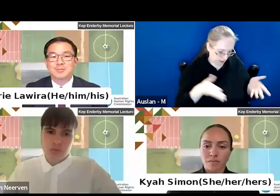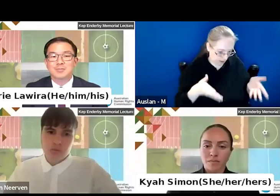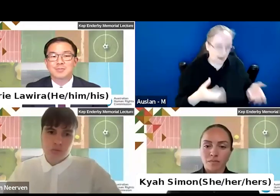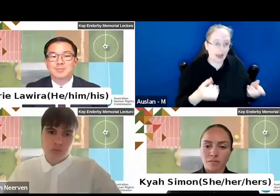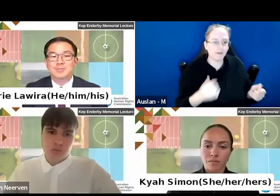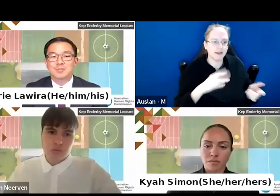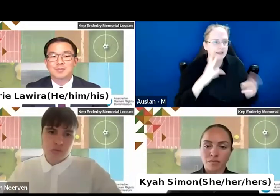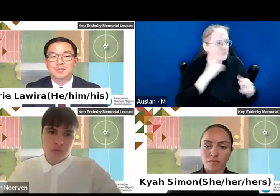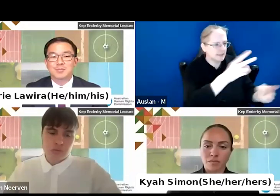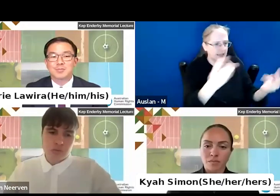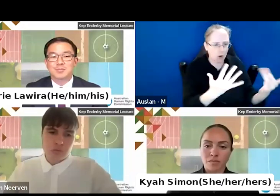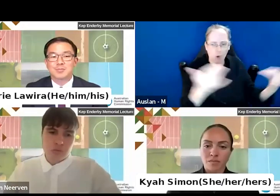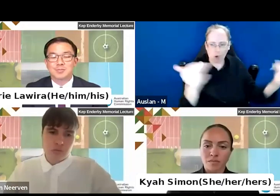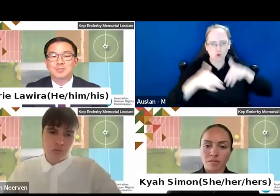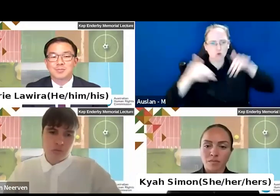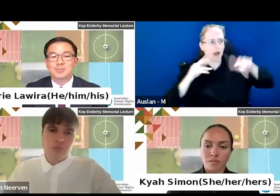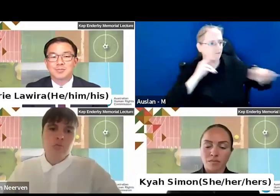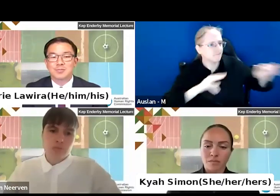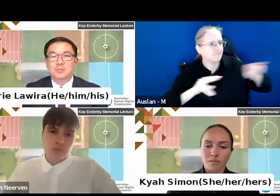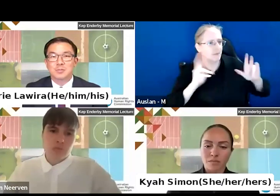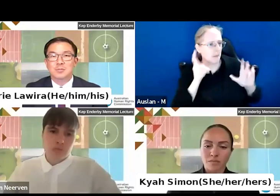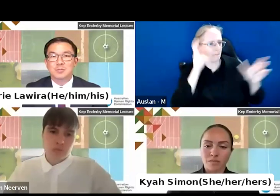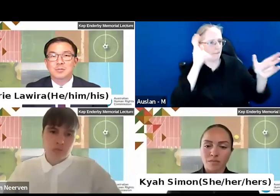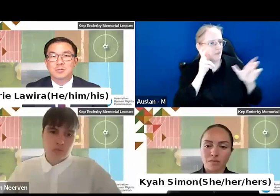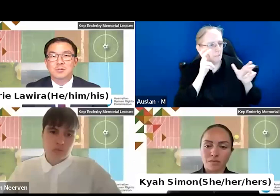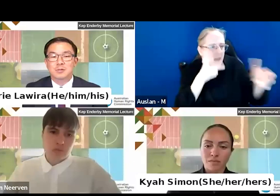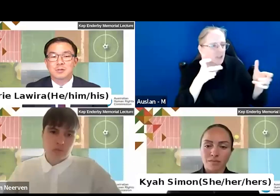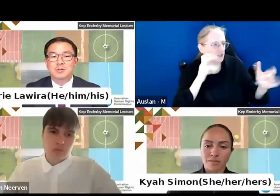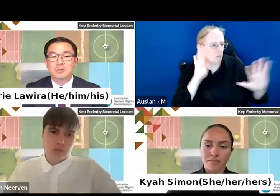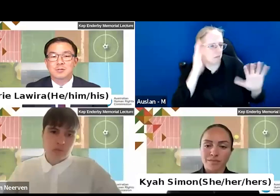seeing little boys and girls so passionately cheering for the Matildas,